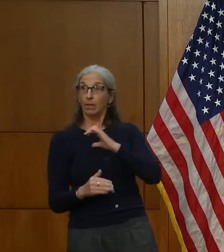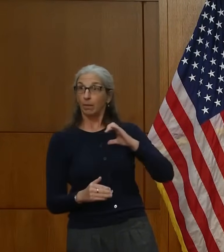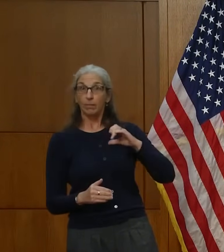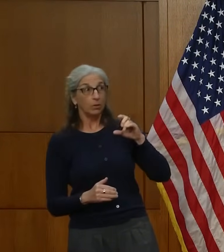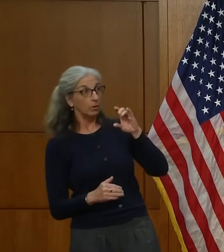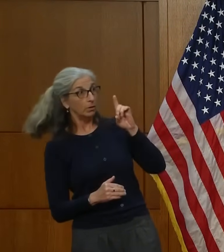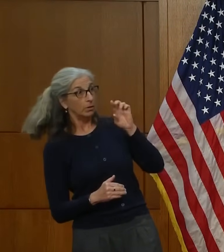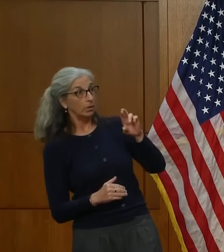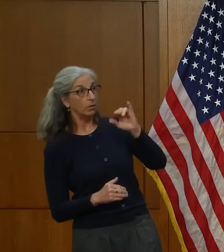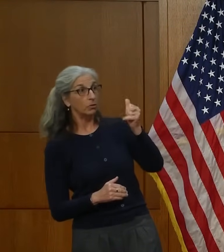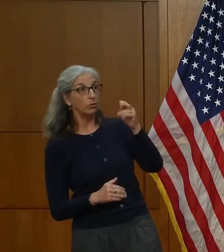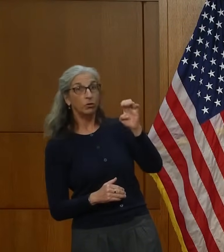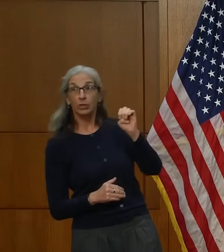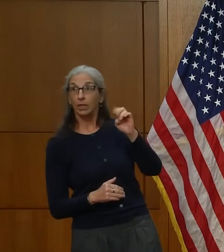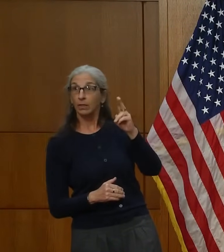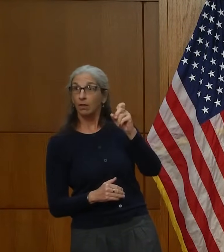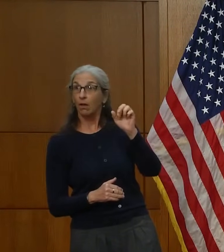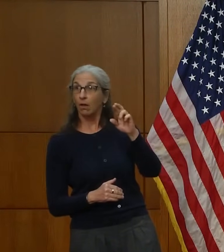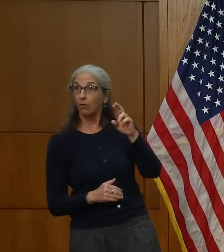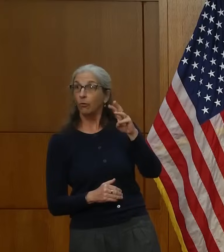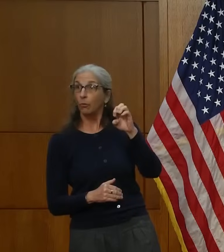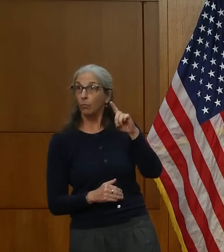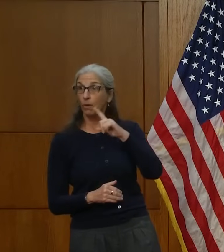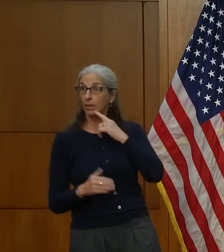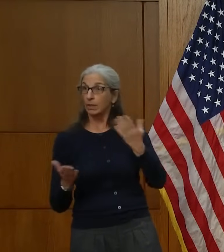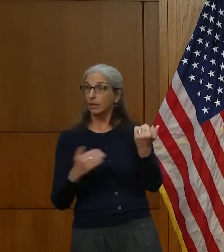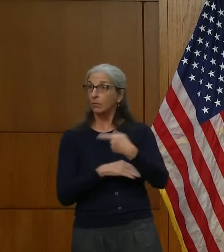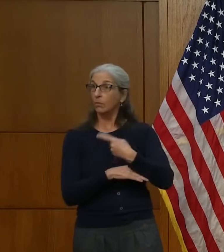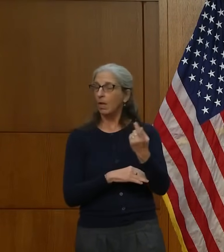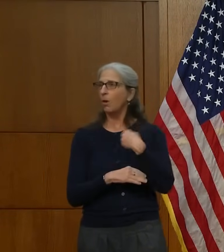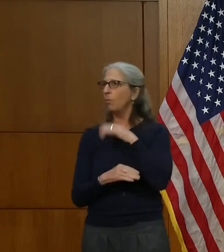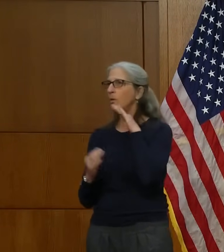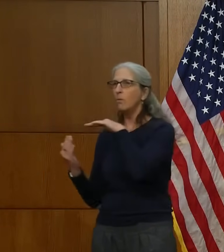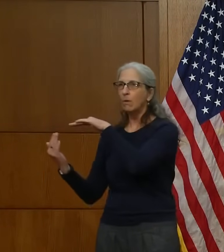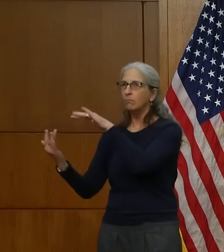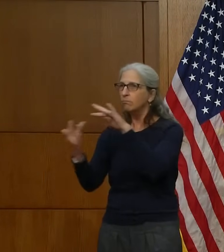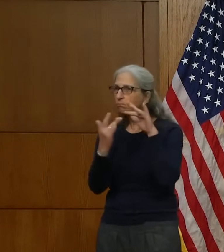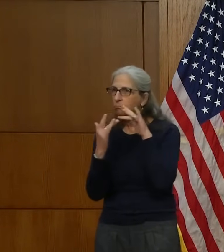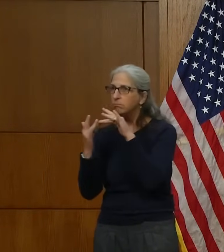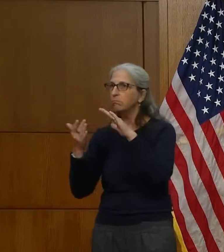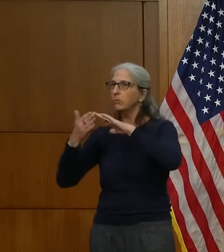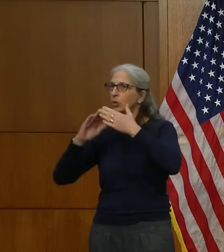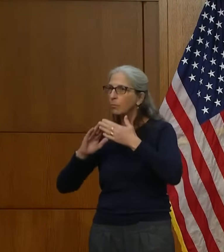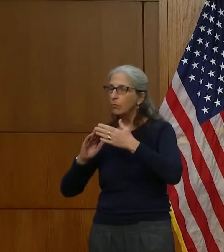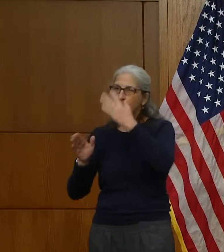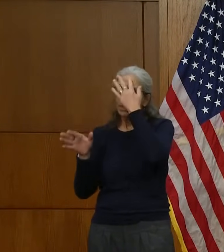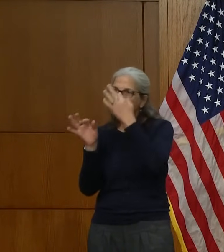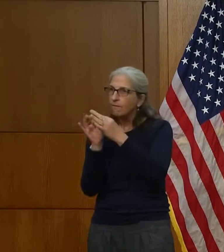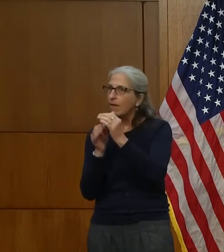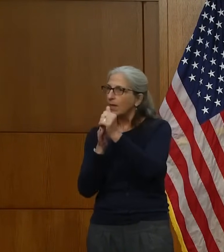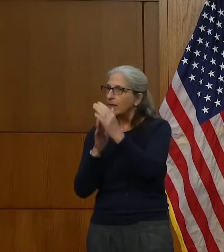PART OF THIS AND SO WE WILL WORK TOGETHER. OUR HEALTH EQUITY COMMISSION. A DOCTOR JANICE UNDERWOOD IS WITH US TODAY WILL BE REACHING OUT TO